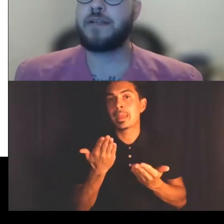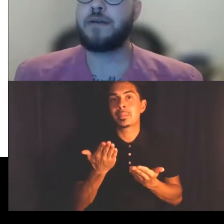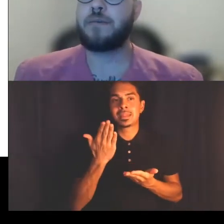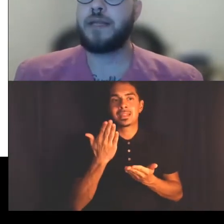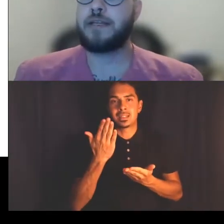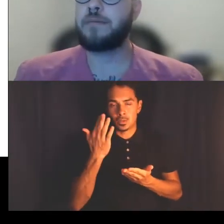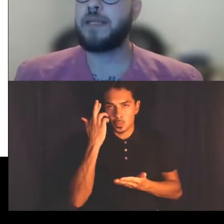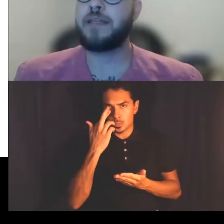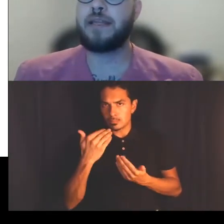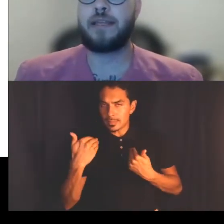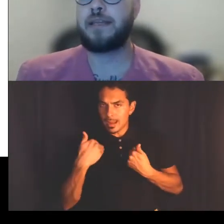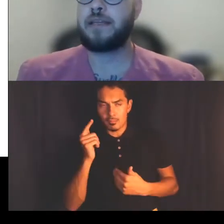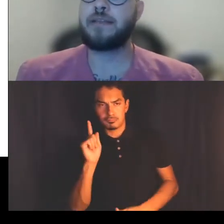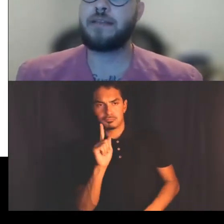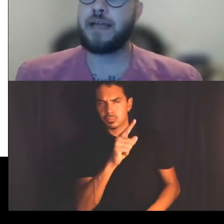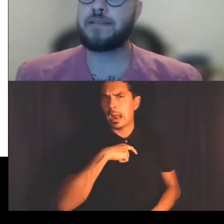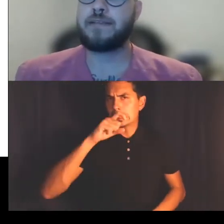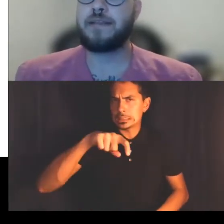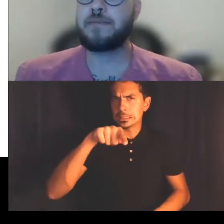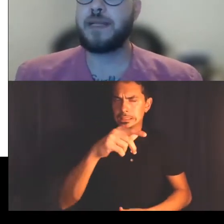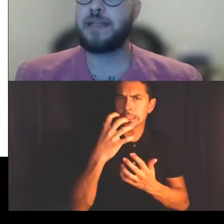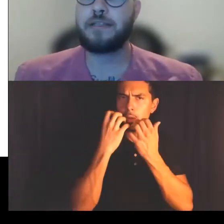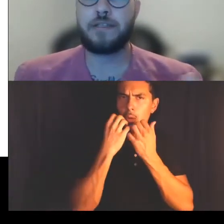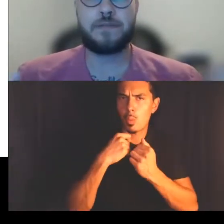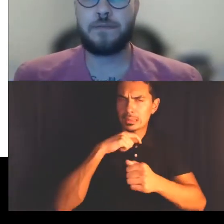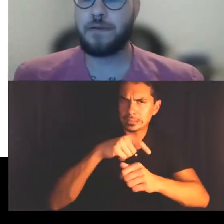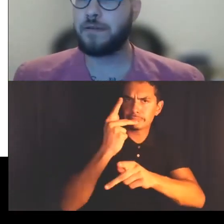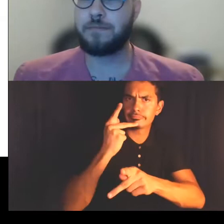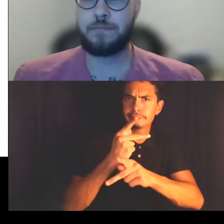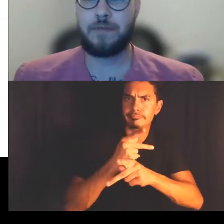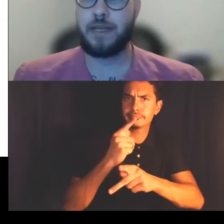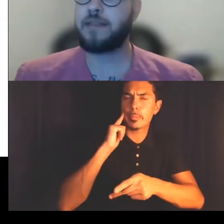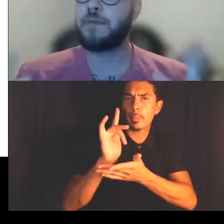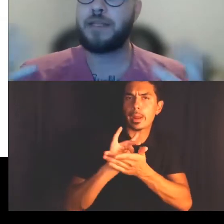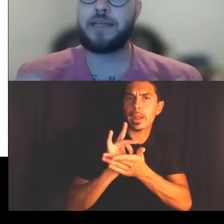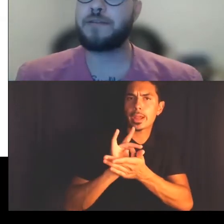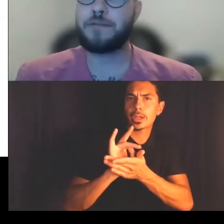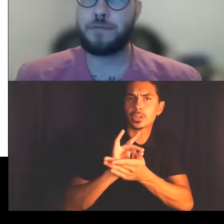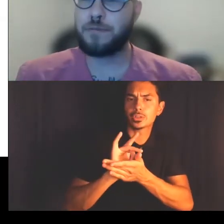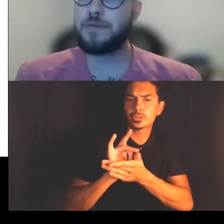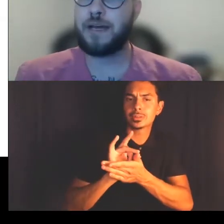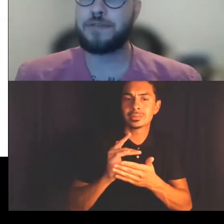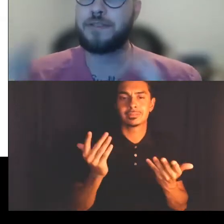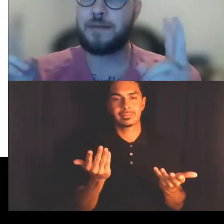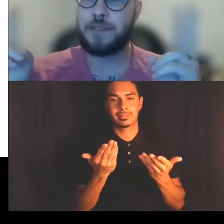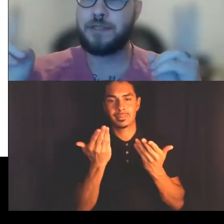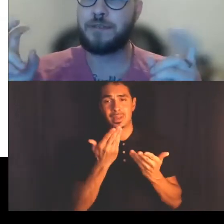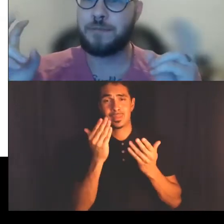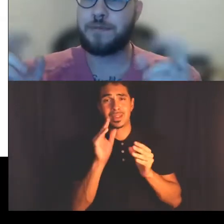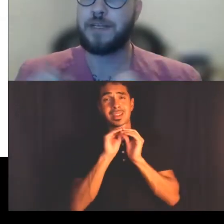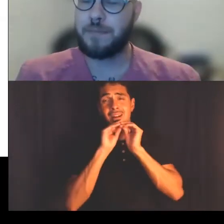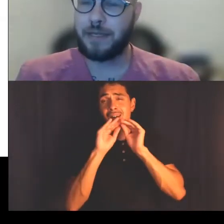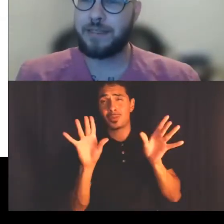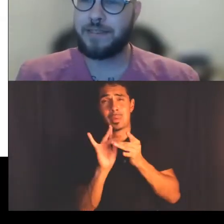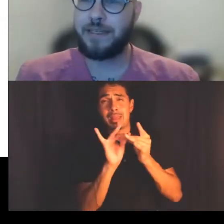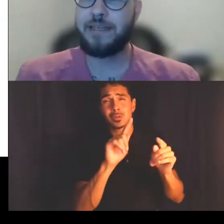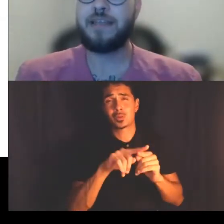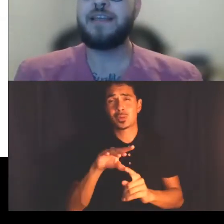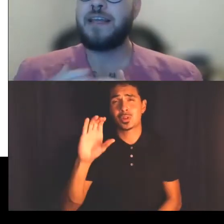So it could be that they need access to these medications for nothing related to contraception or to prevent pregnancy.